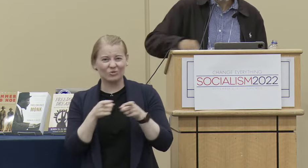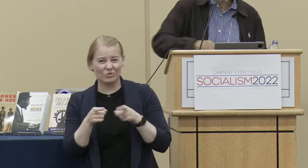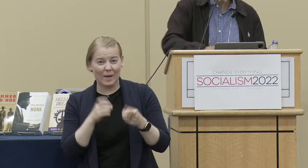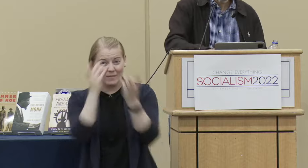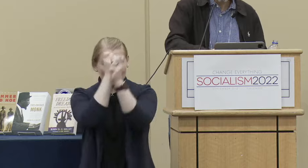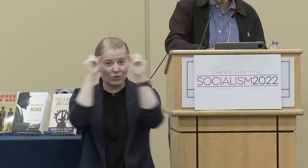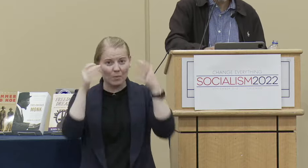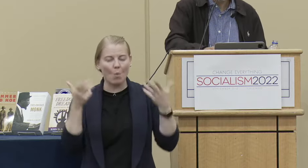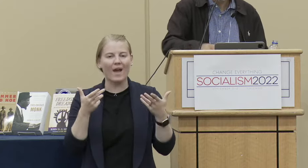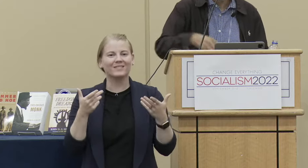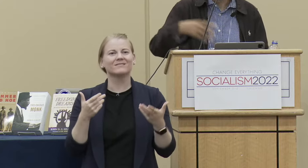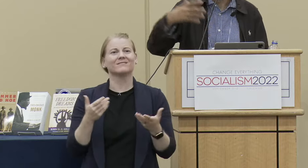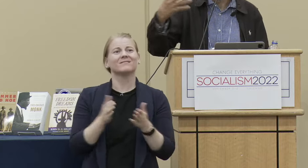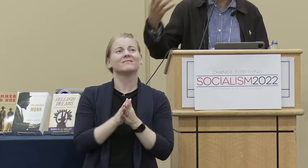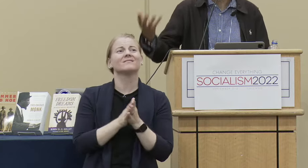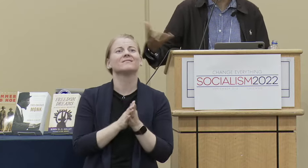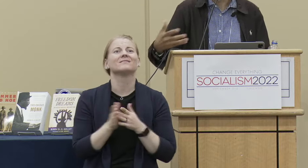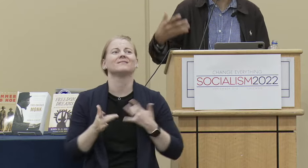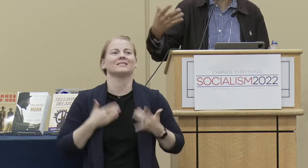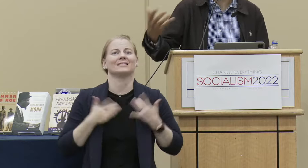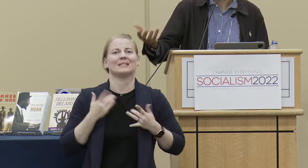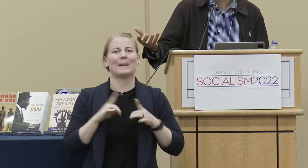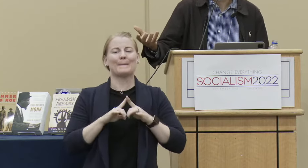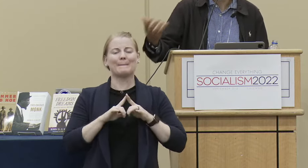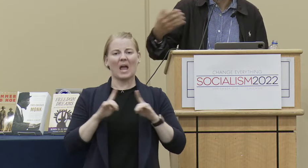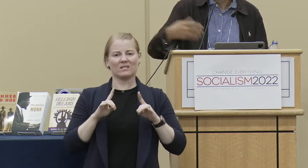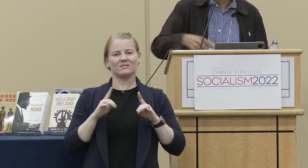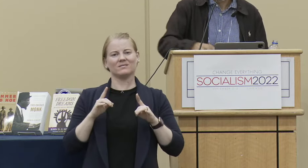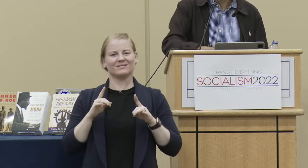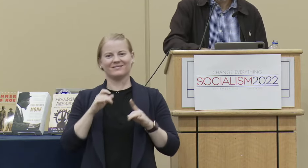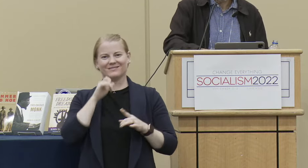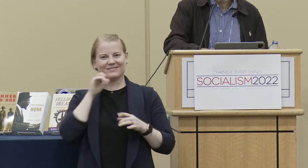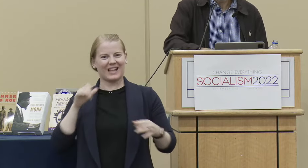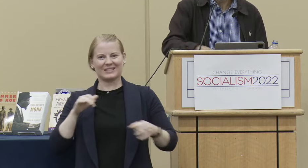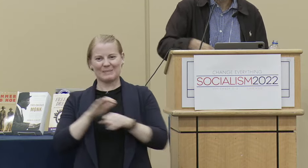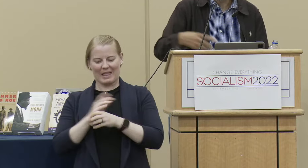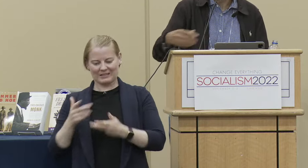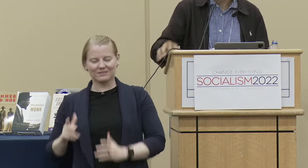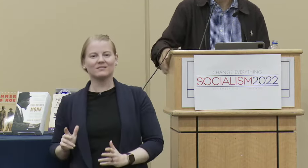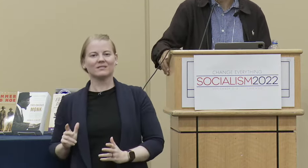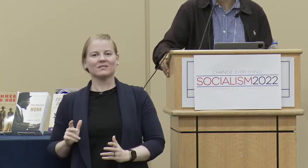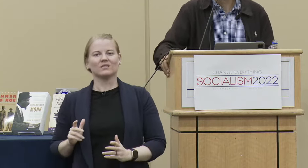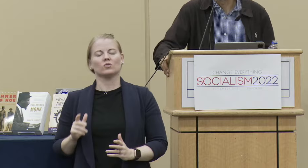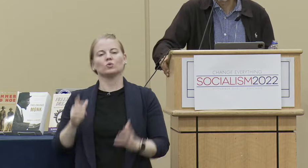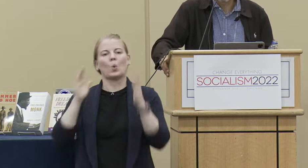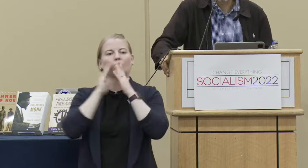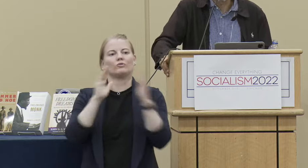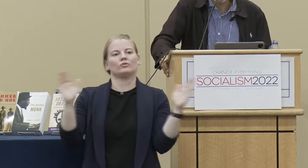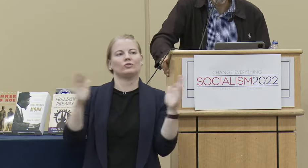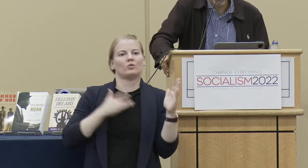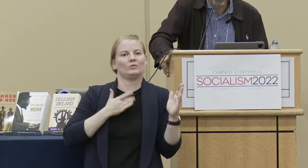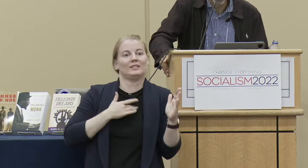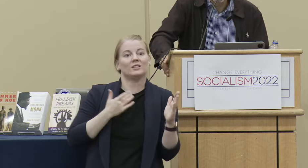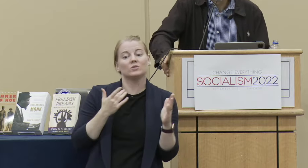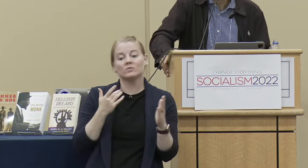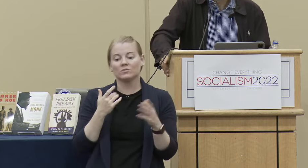dream. In Freedom Dreams I also describe the vision of socialism compelling, if incomplete. We all know in a